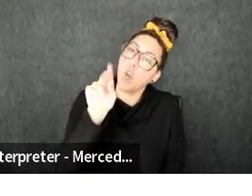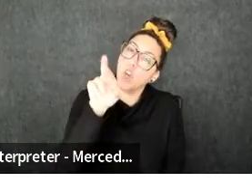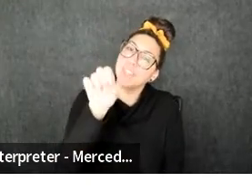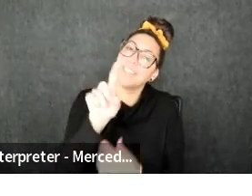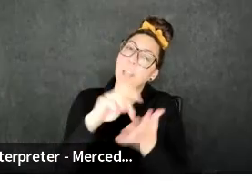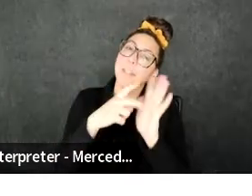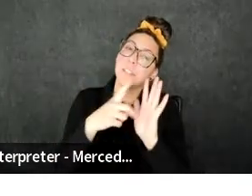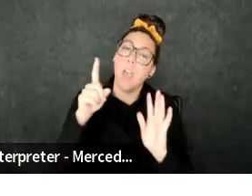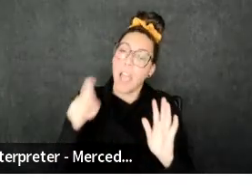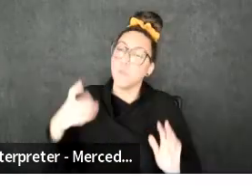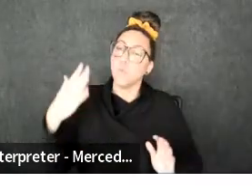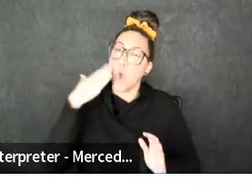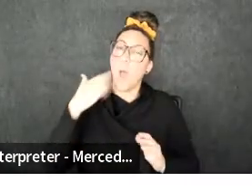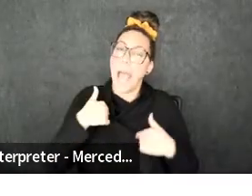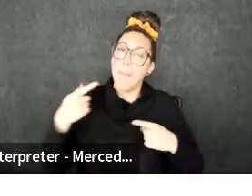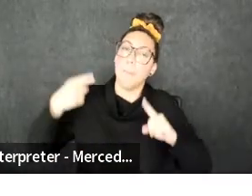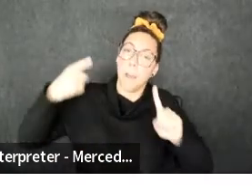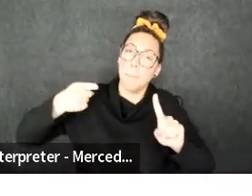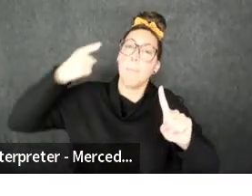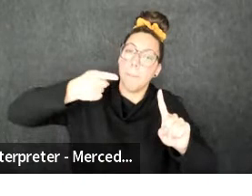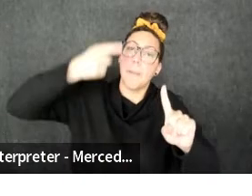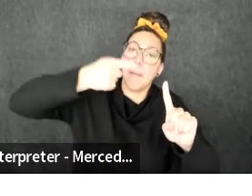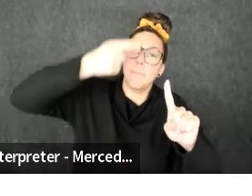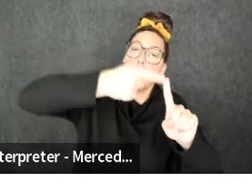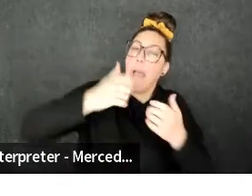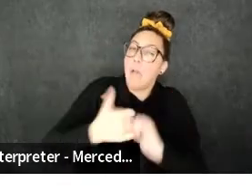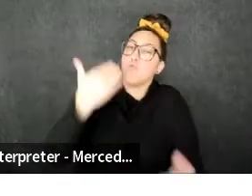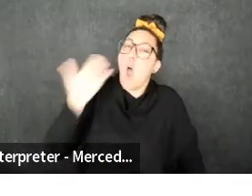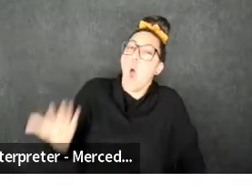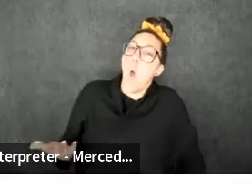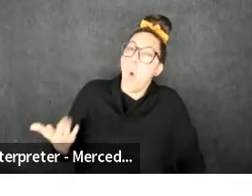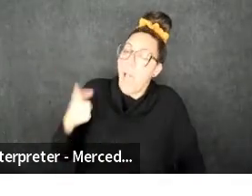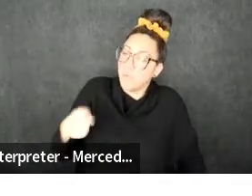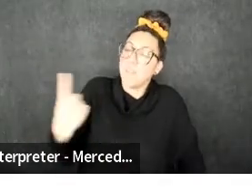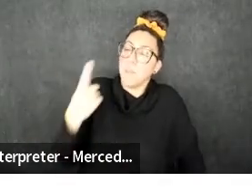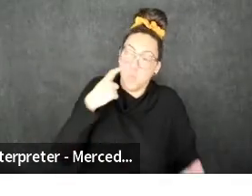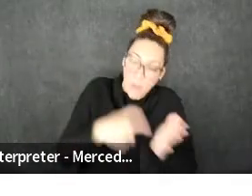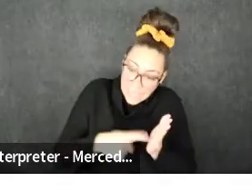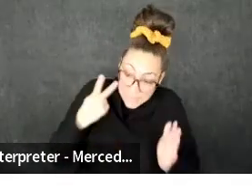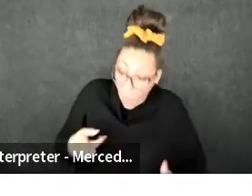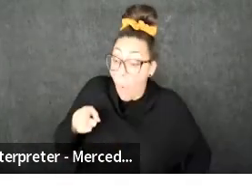So if your student is wanting to get a degree, they might need to start